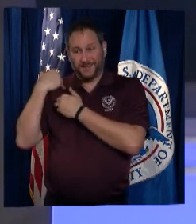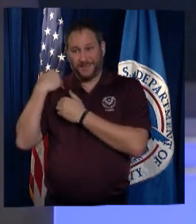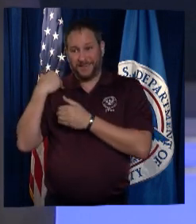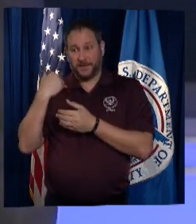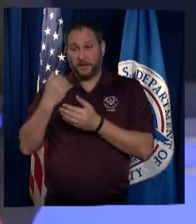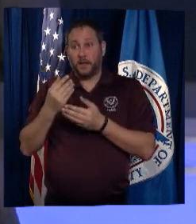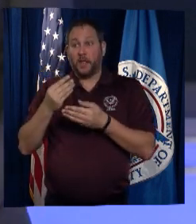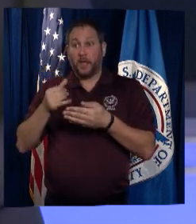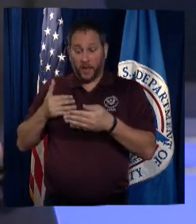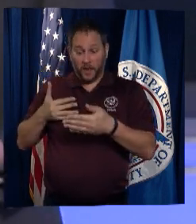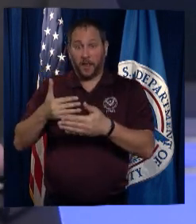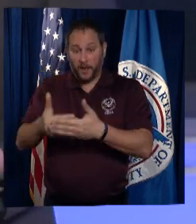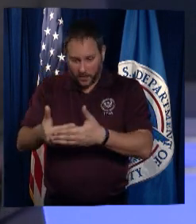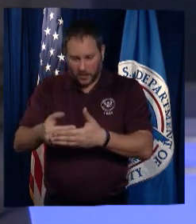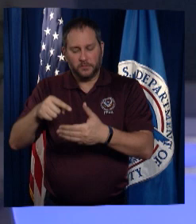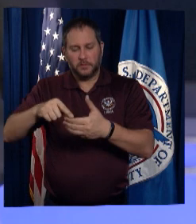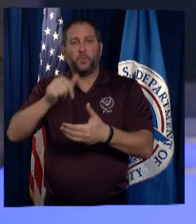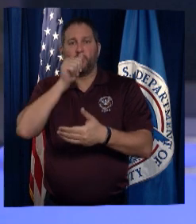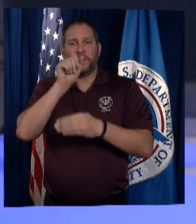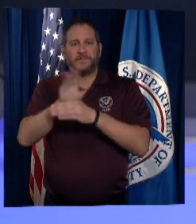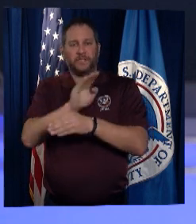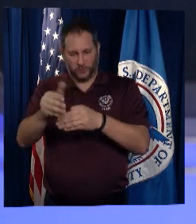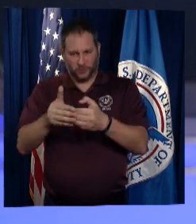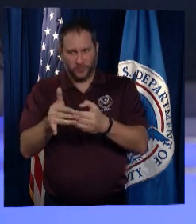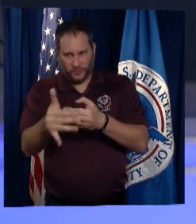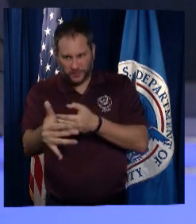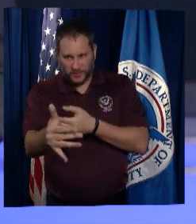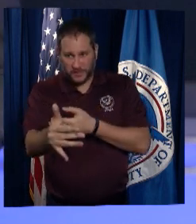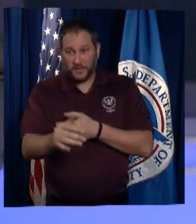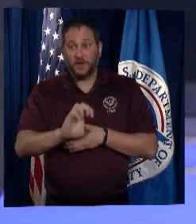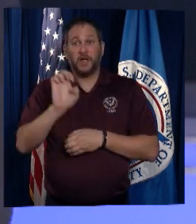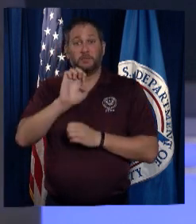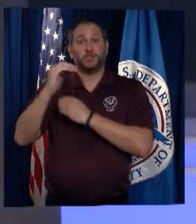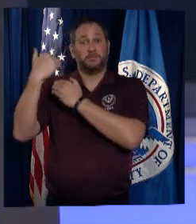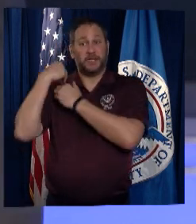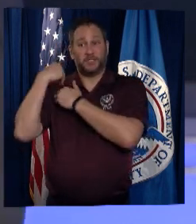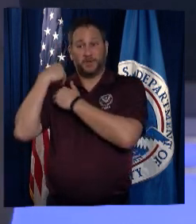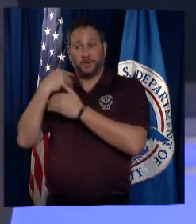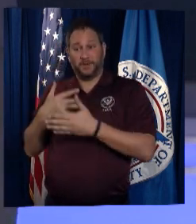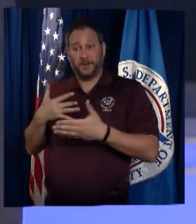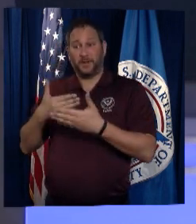public infrastructure and basic services, and applying for federal assistance.